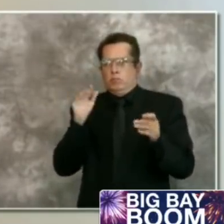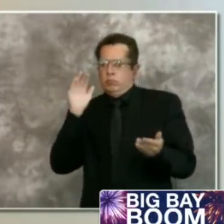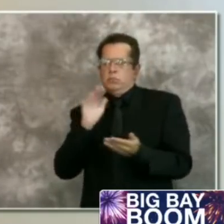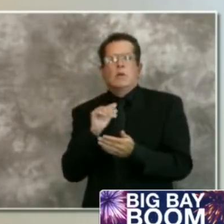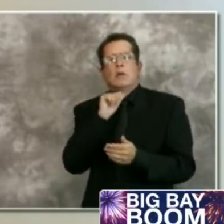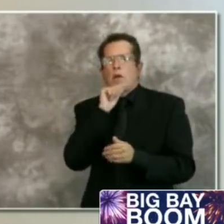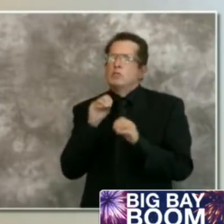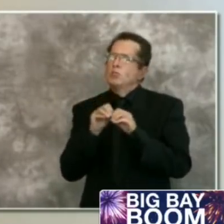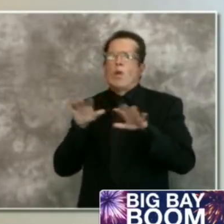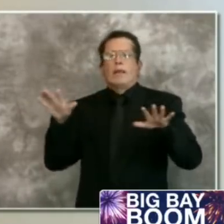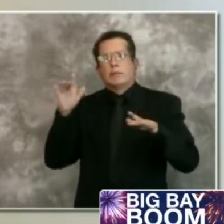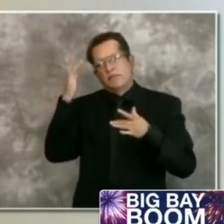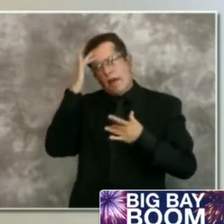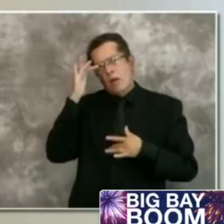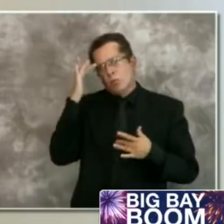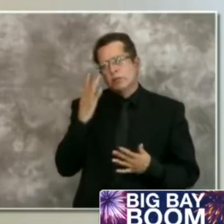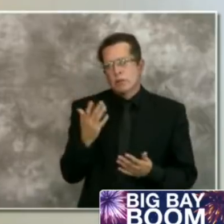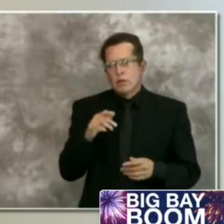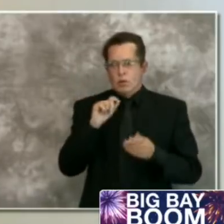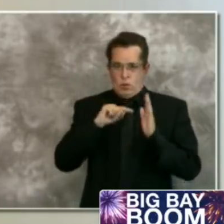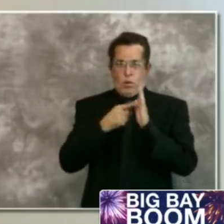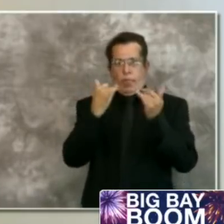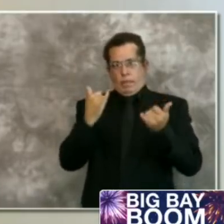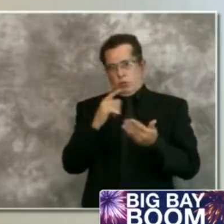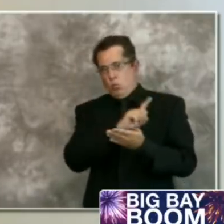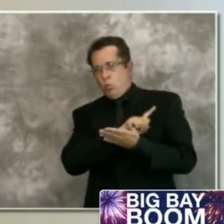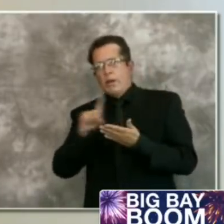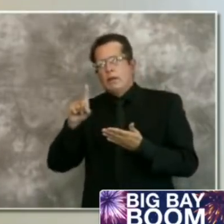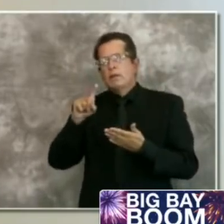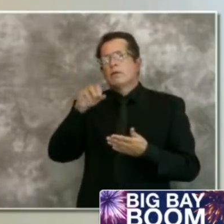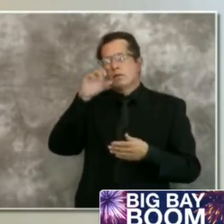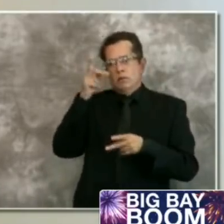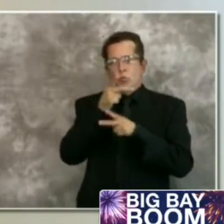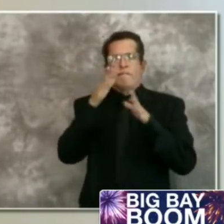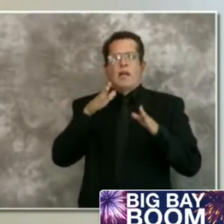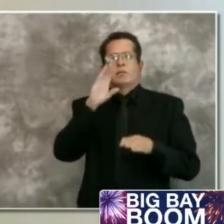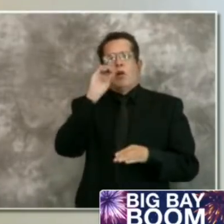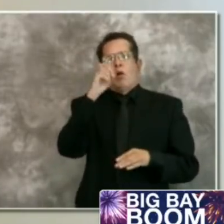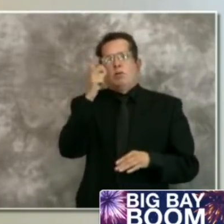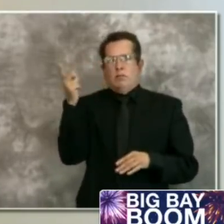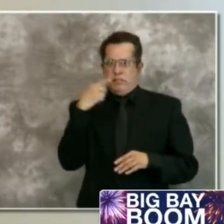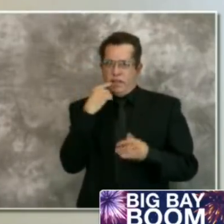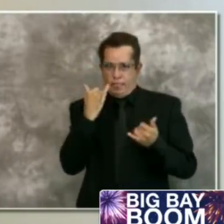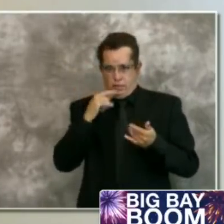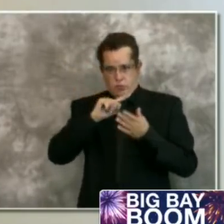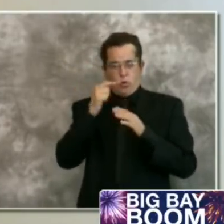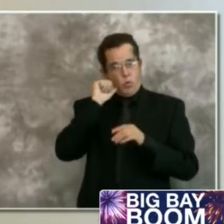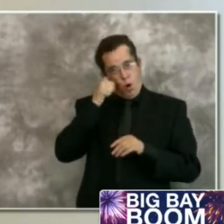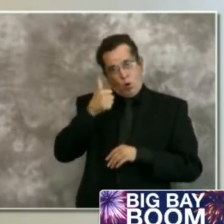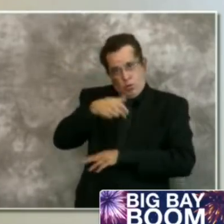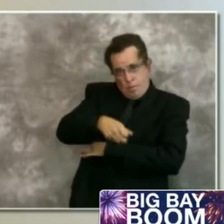INCREMENTAL STEP TO DIAL BACK INCREASED PUBLIC AWARENESS AND SLOW THE SPREAD TO A MANAGEABLE LEVEL THAT ALLOWS US TO PRESERVE THE INTEGRITY OF OUR HOPE THAT. AND SO